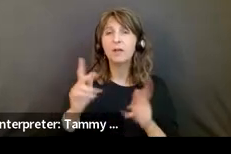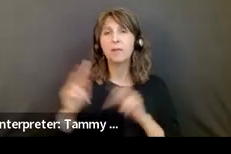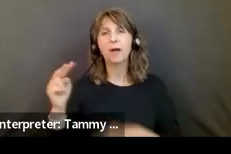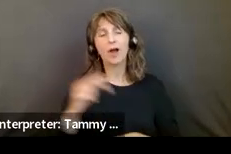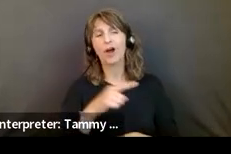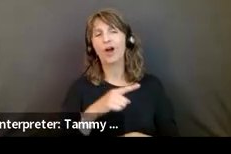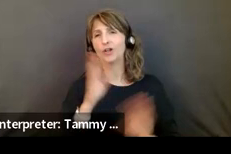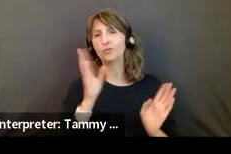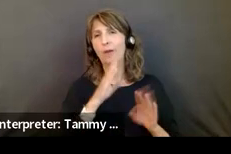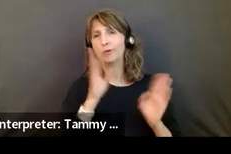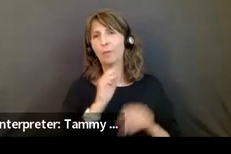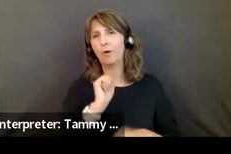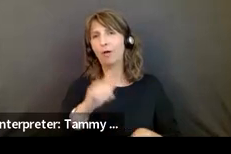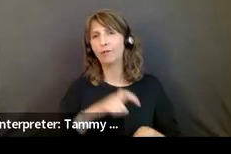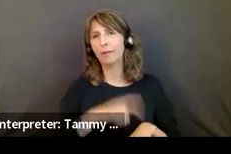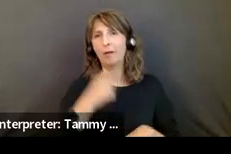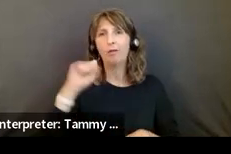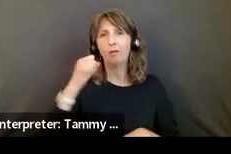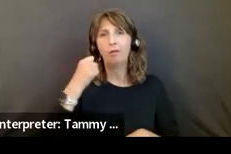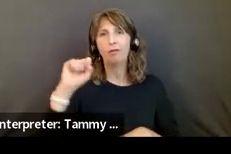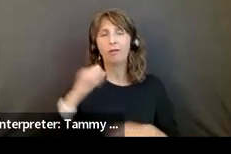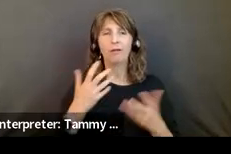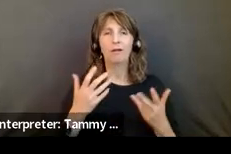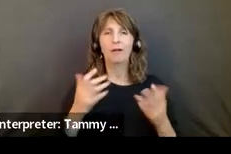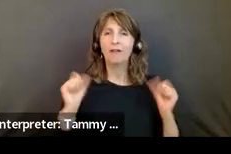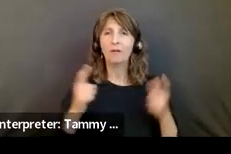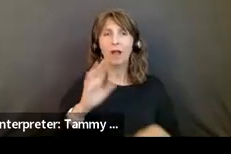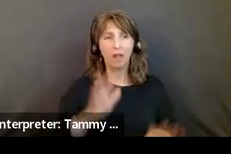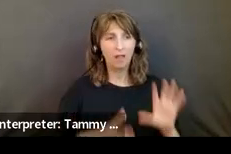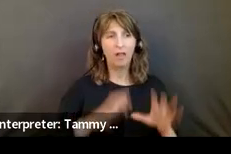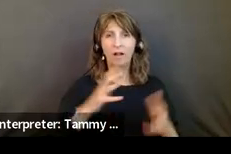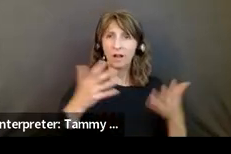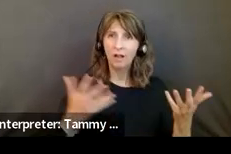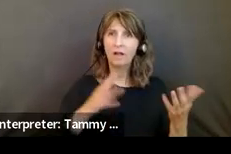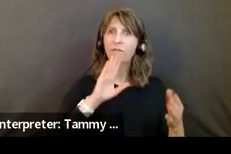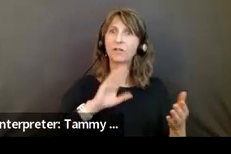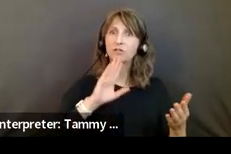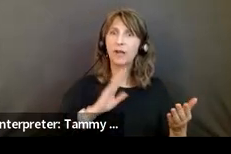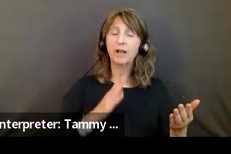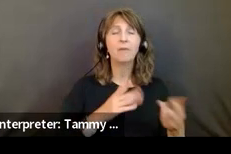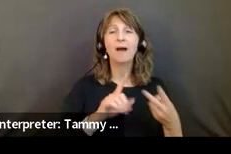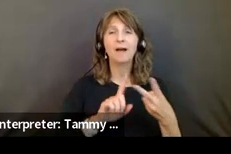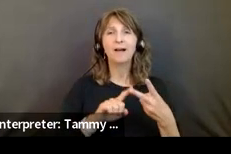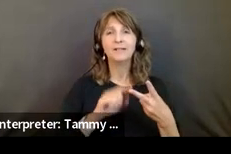But then we have these kids that can go unnoticed. And those are the ones that are experiencing the internal emotional disabilities.